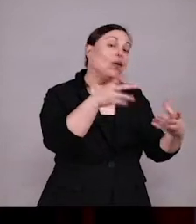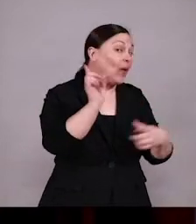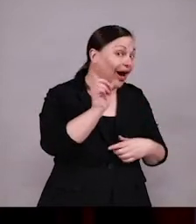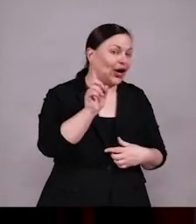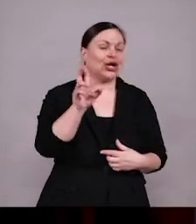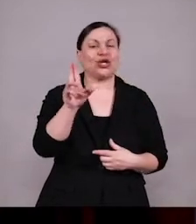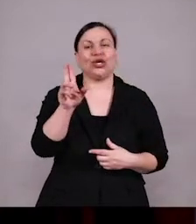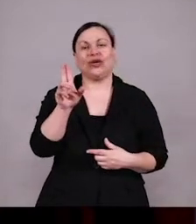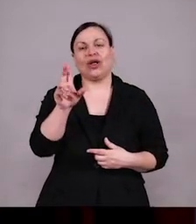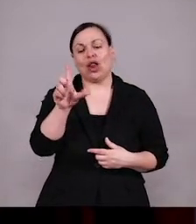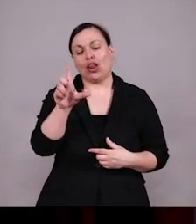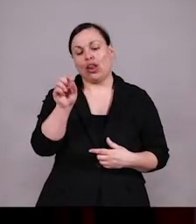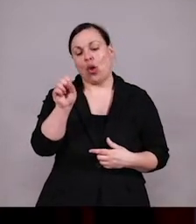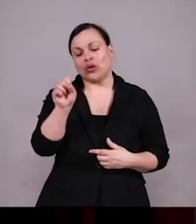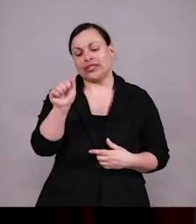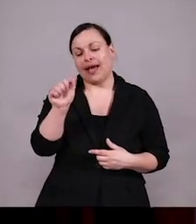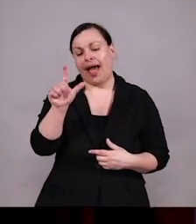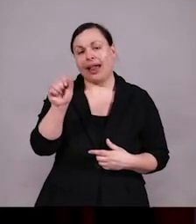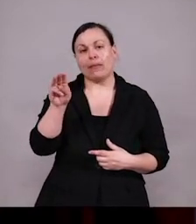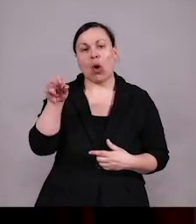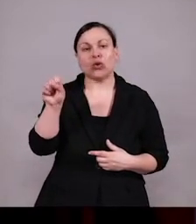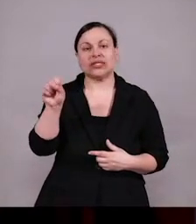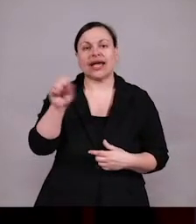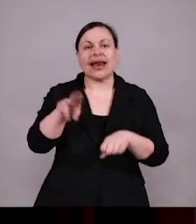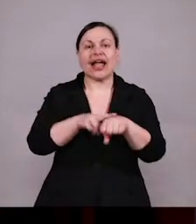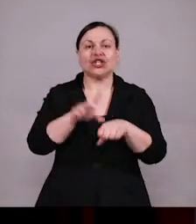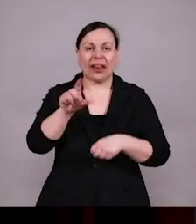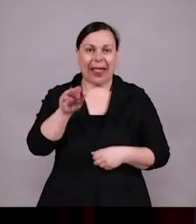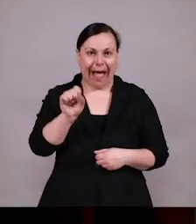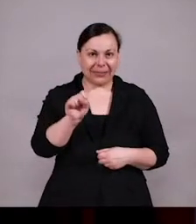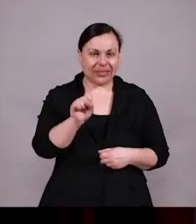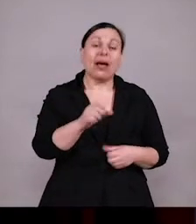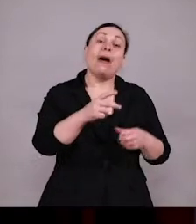with a pilot project underway to expand the existing two-year